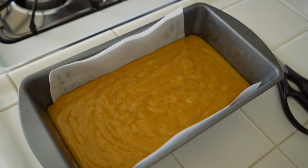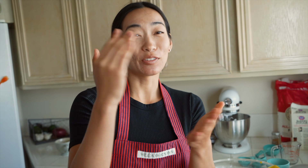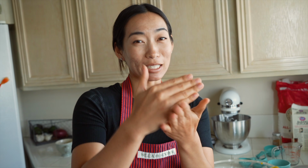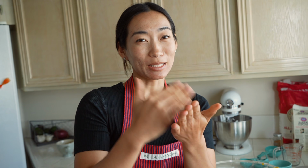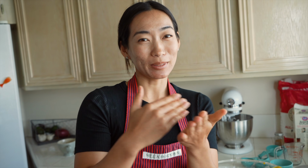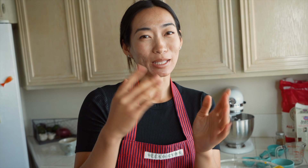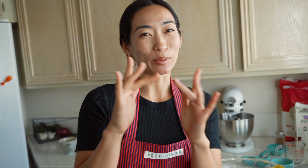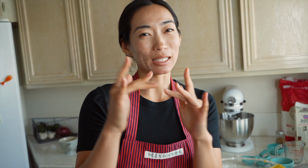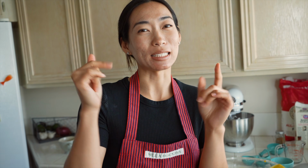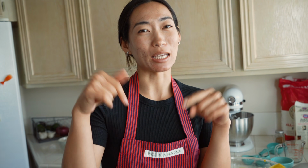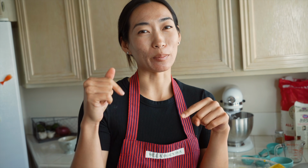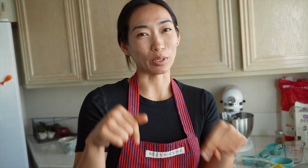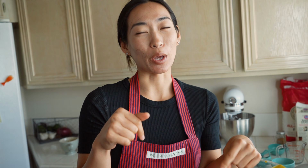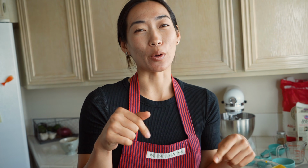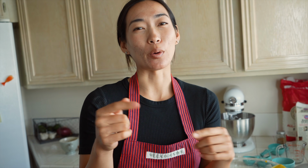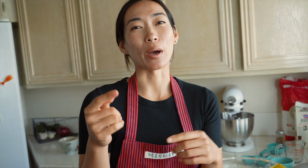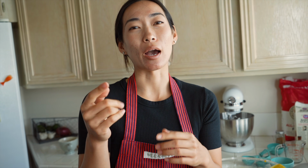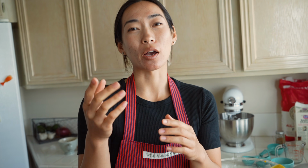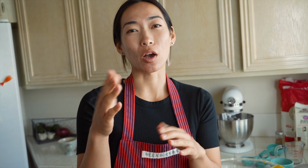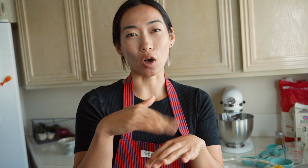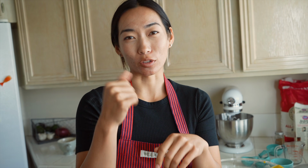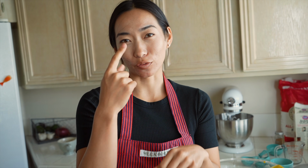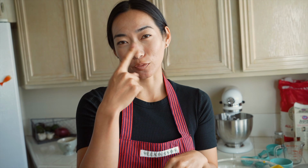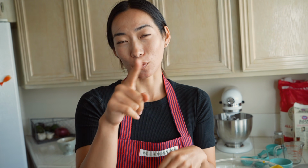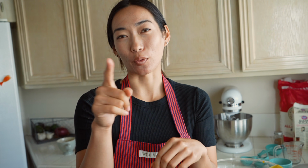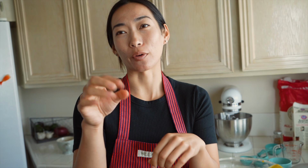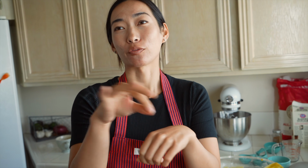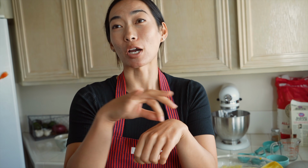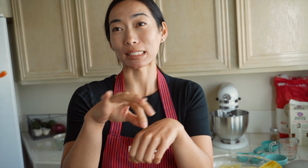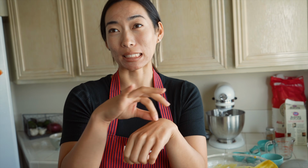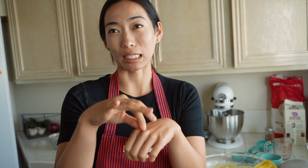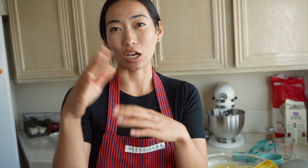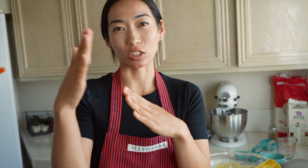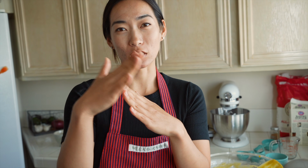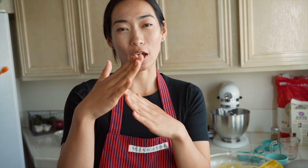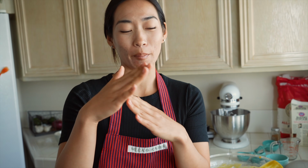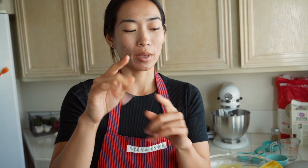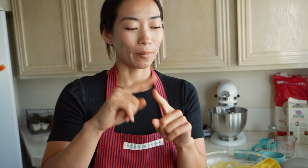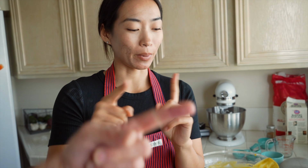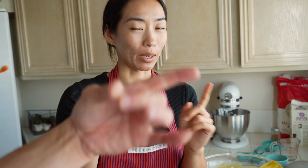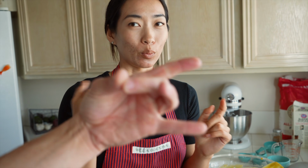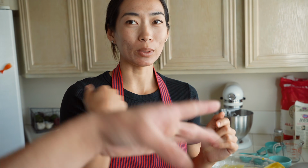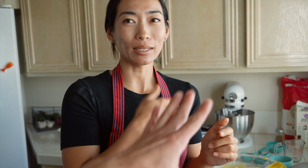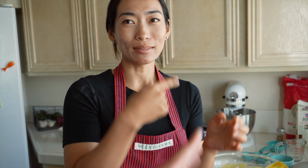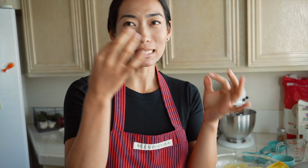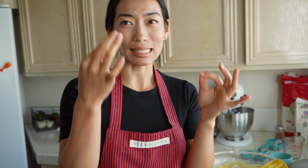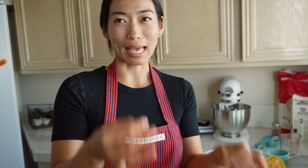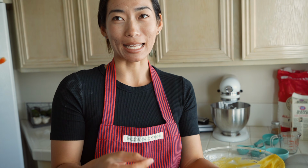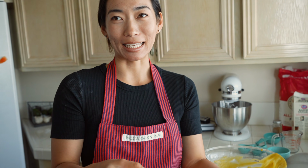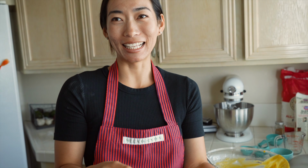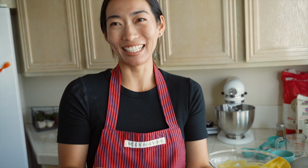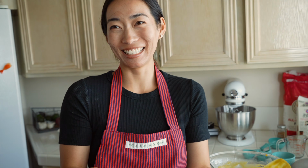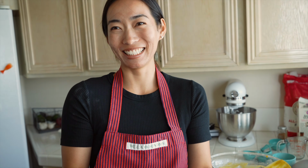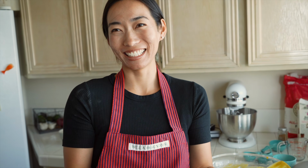the recipe that we linked down below calls for frosting on top R: I don't like the frosting but we've decided